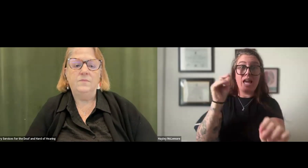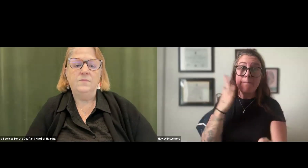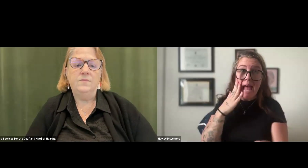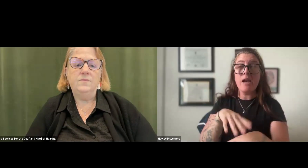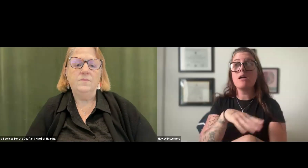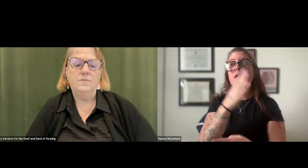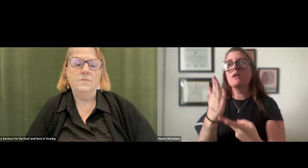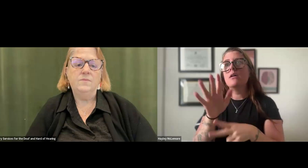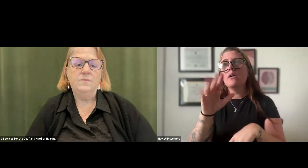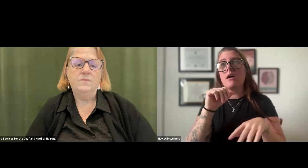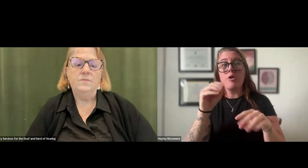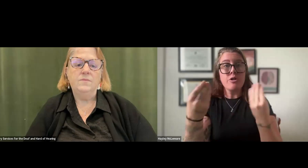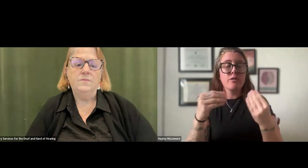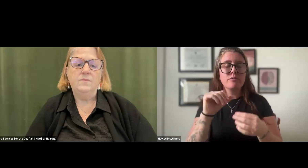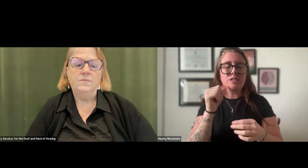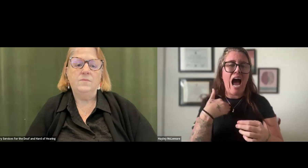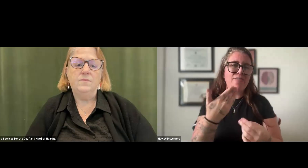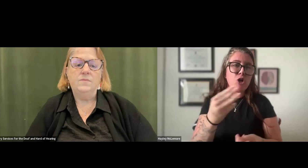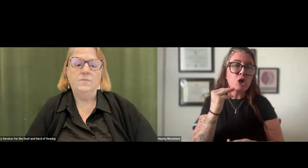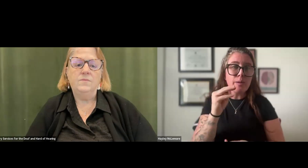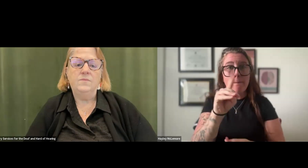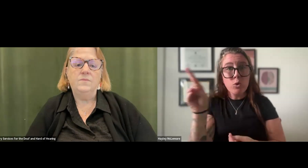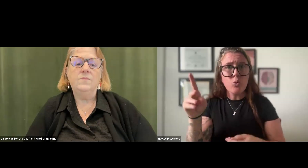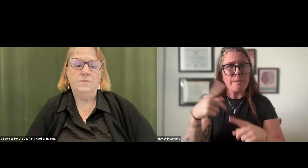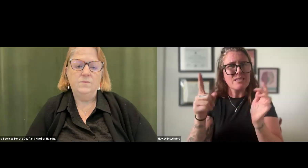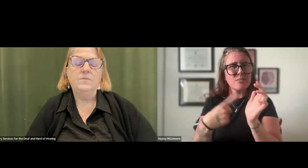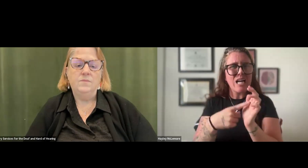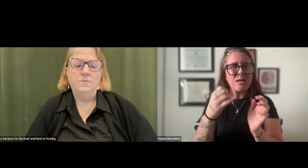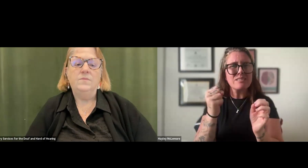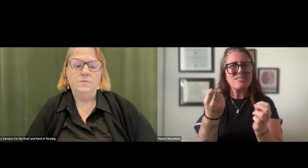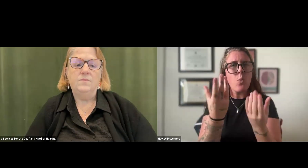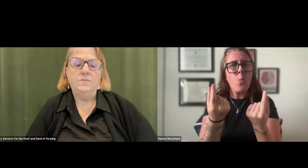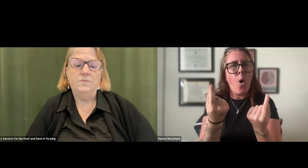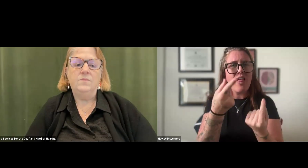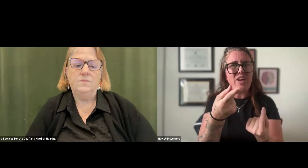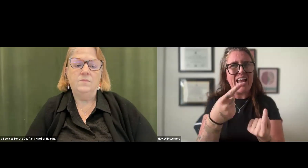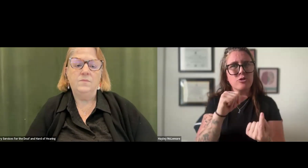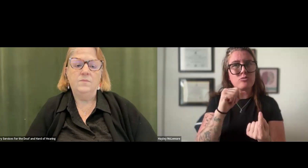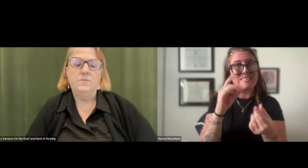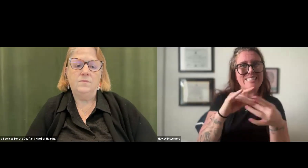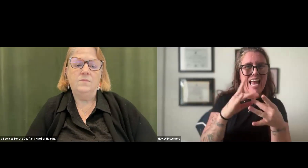you know, one symptom. Someone has a hard time getting out of bed or their mood is affected.